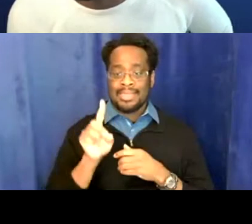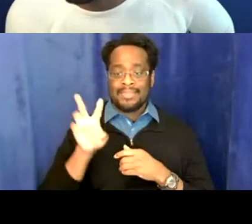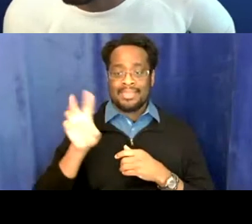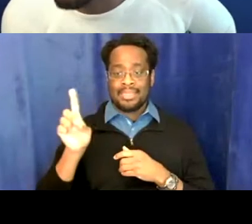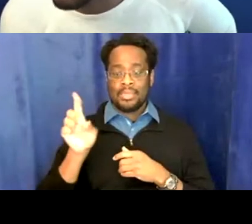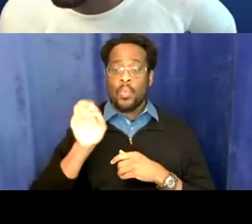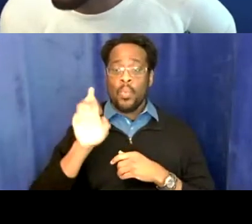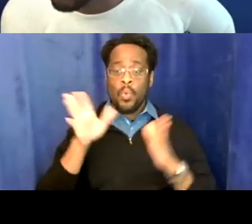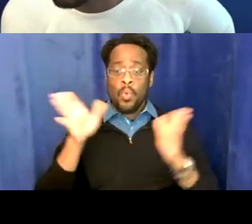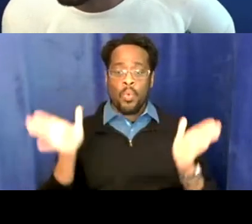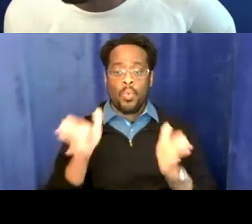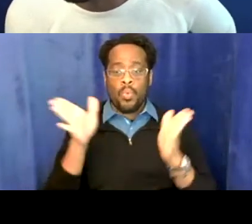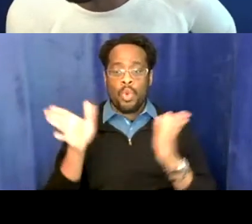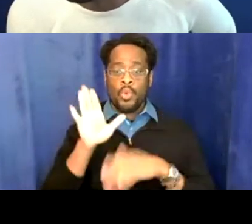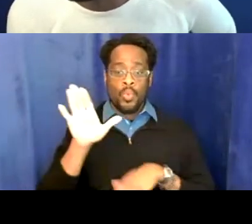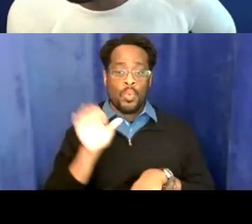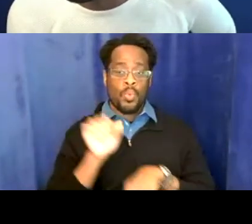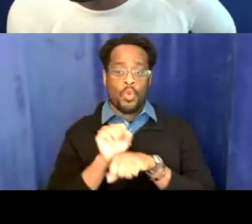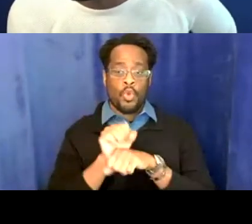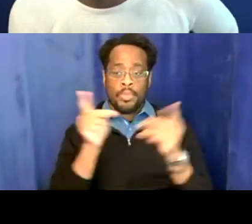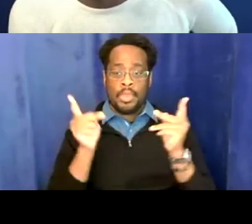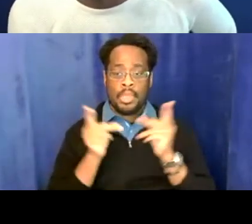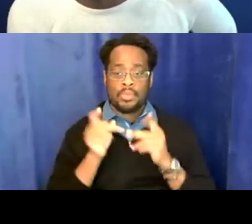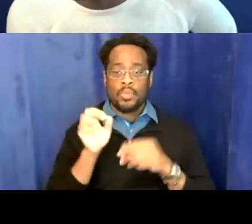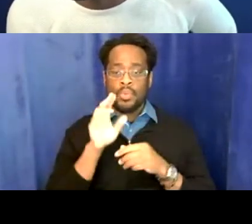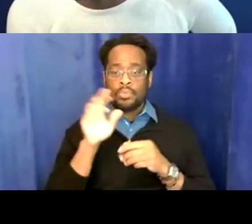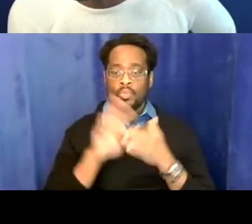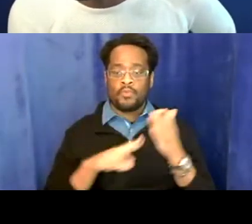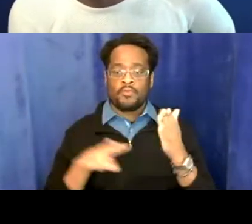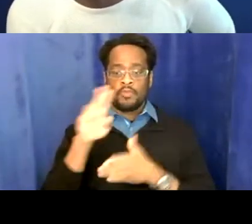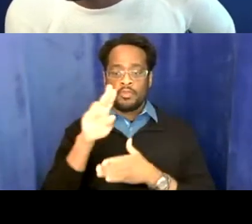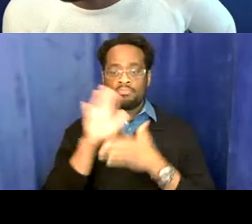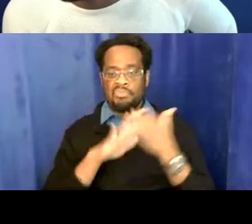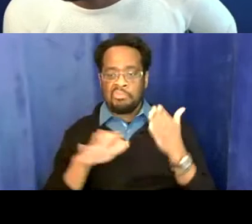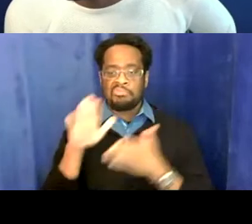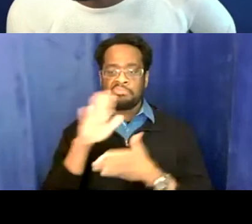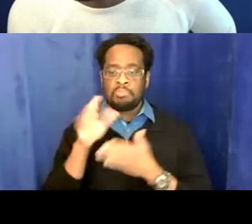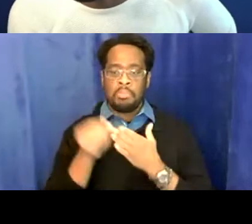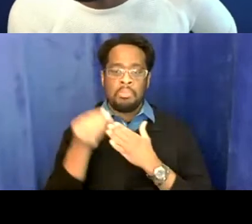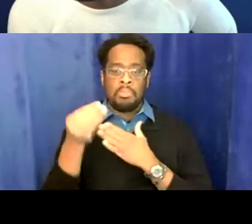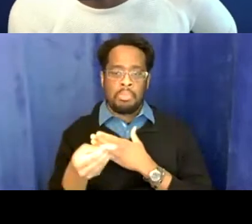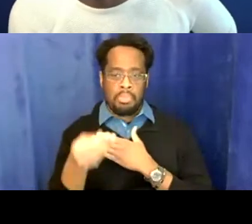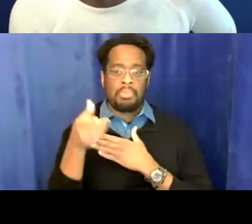if you want to support you can purchase the dvd and we encourage your places of employment,